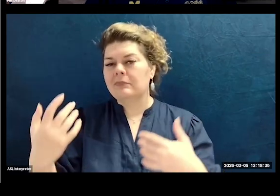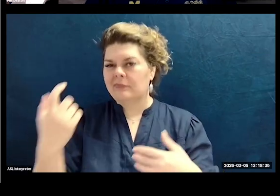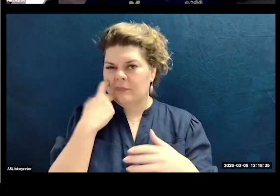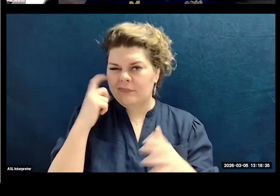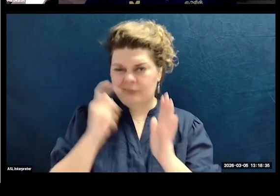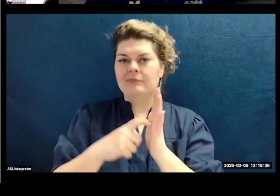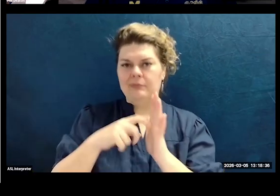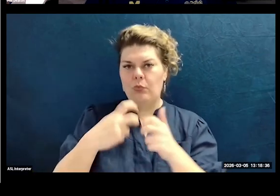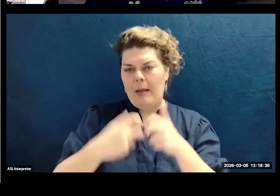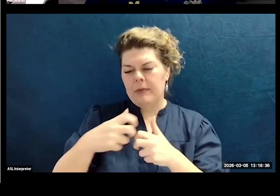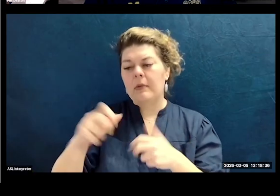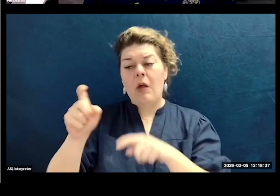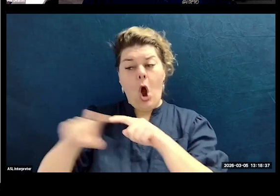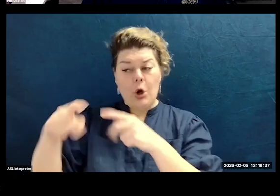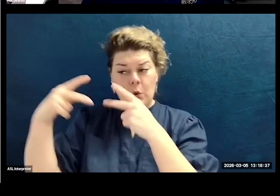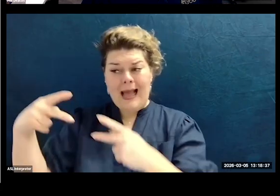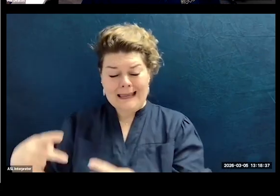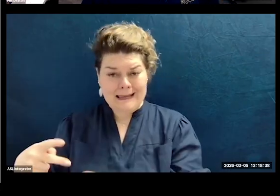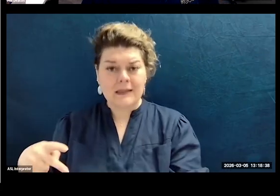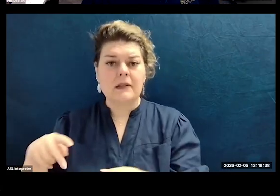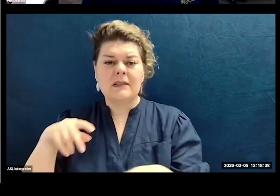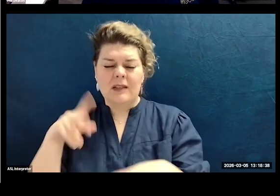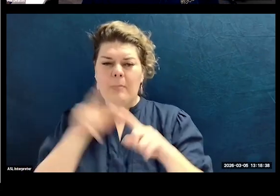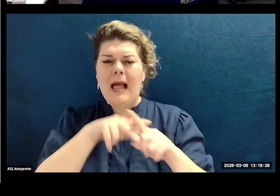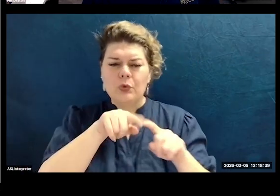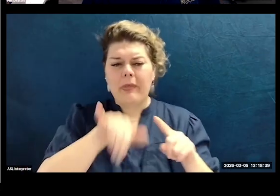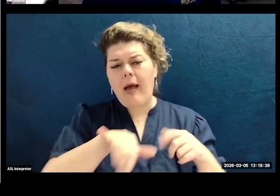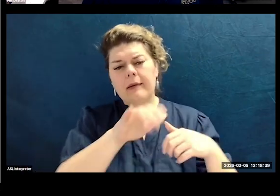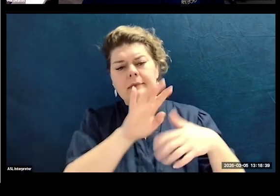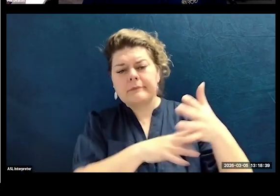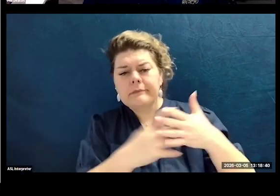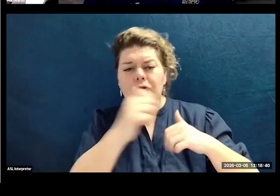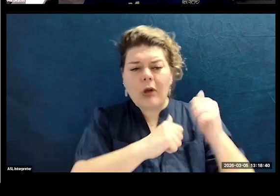that is being applied to table structures, such as that have table header rows or columns,